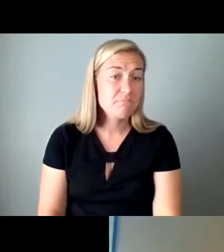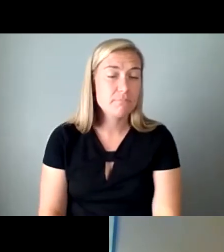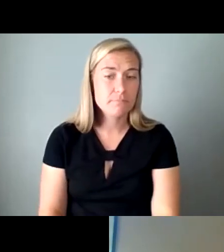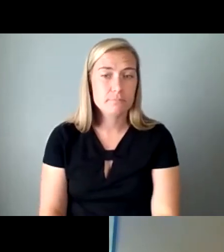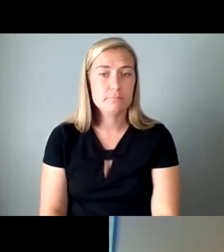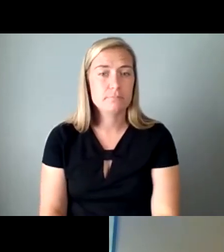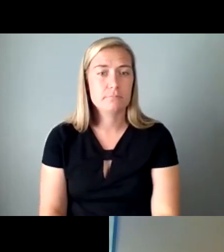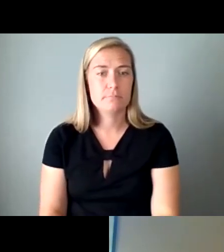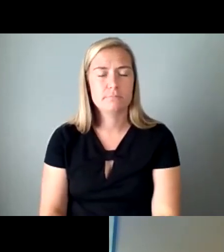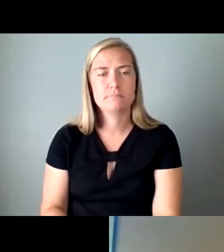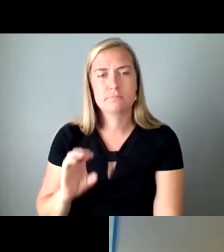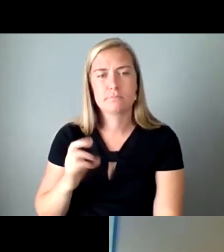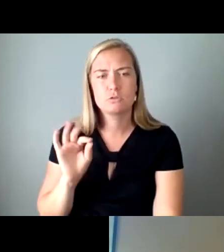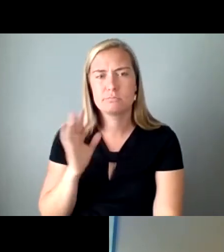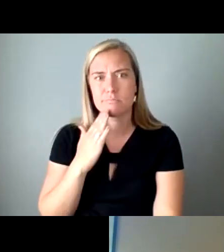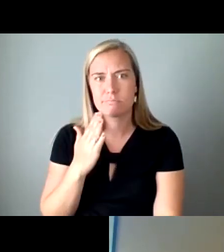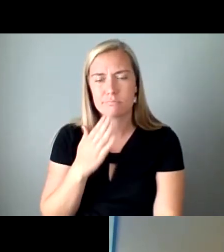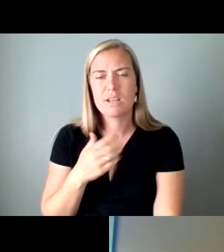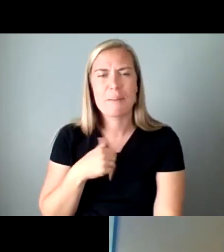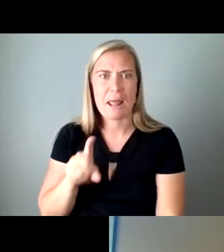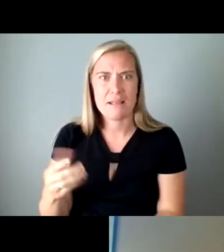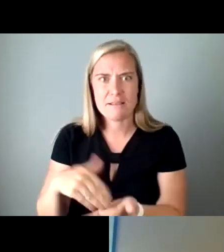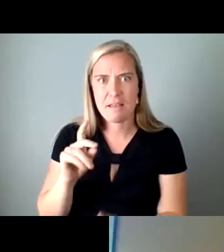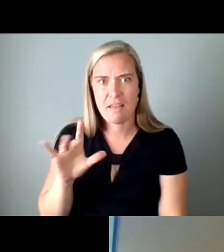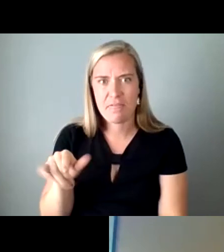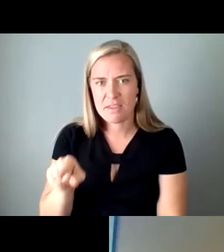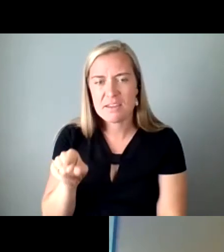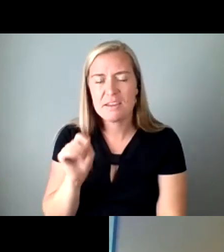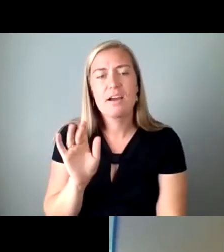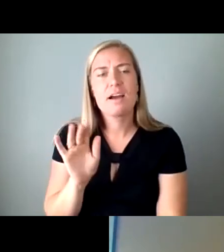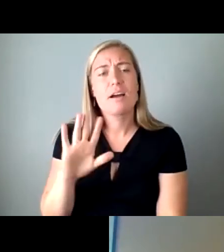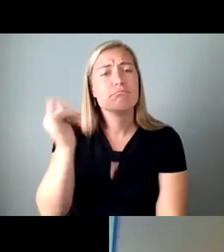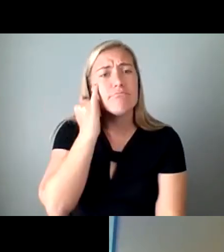Great, thanks Kathy. I'm going to stick with you for this next one